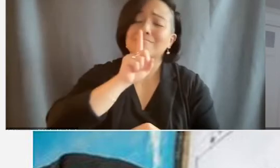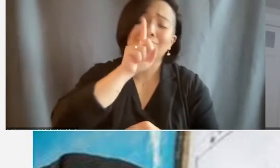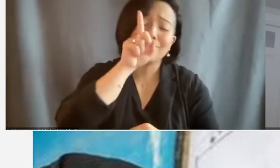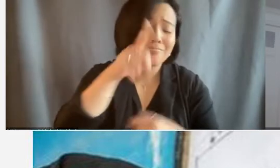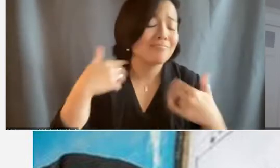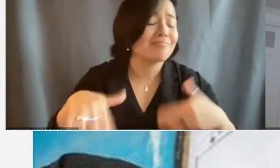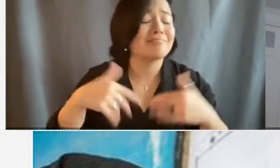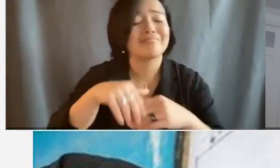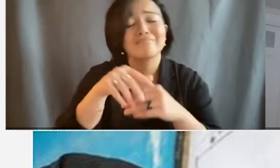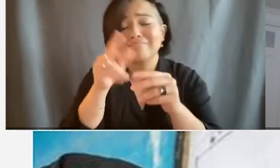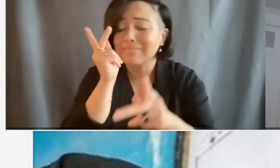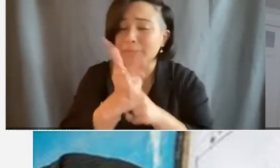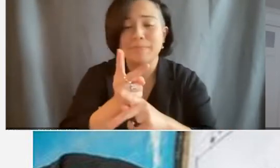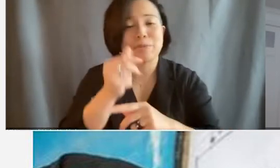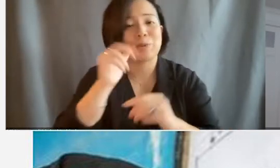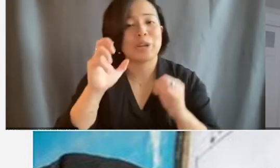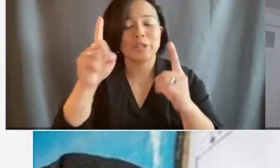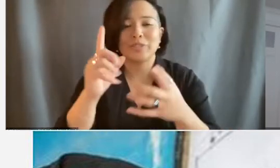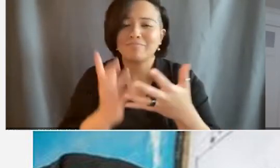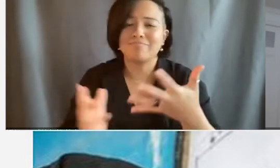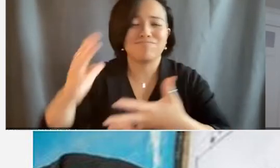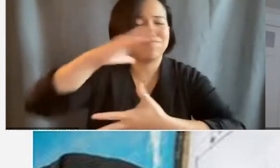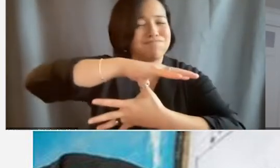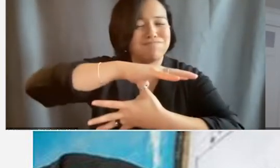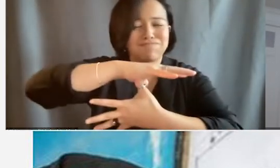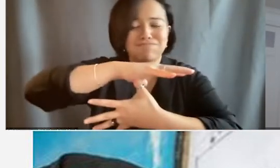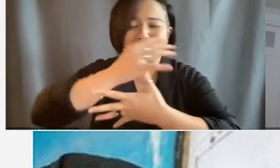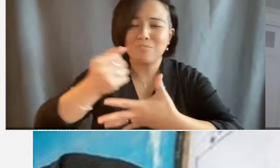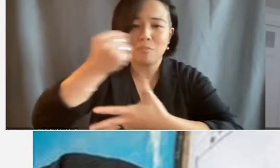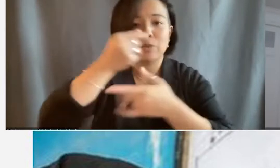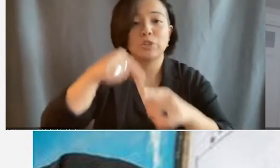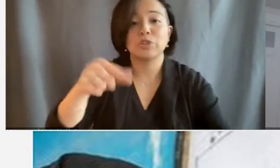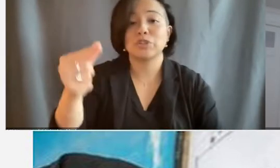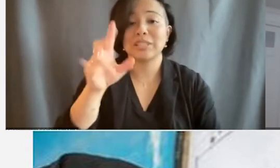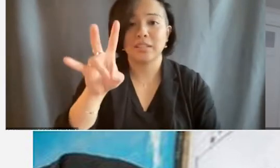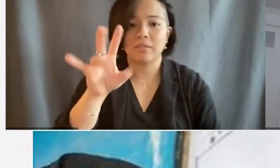G7, which is so important.